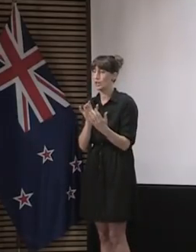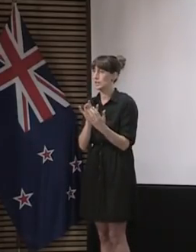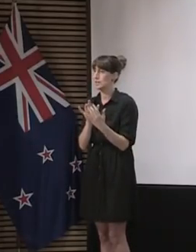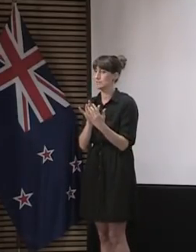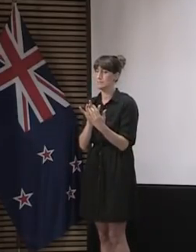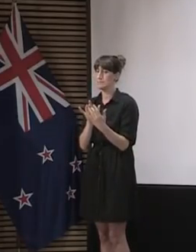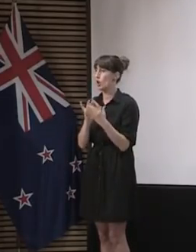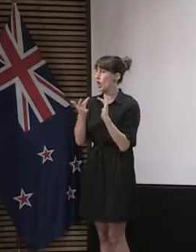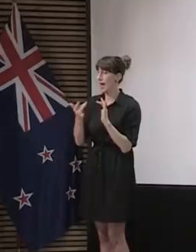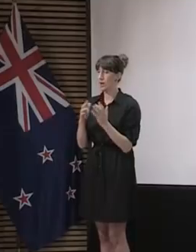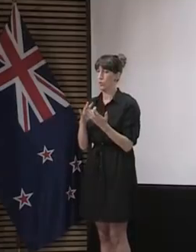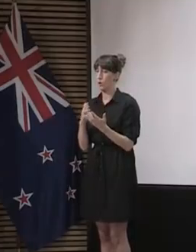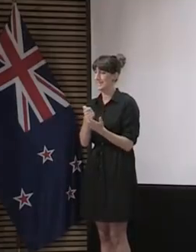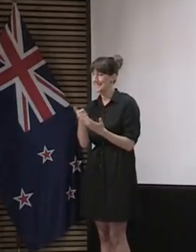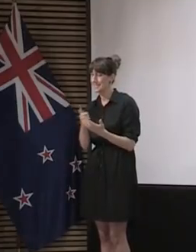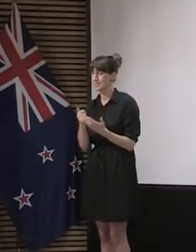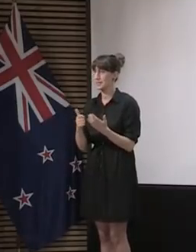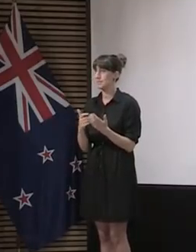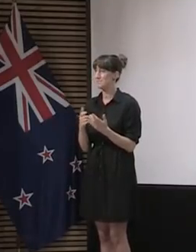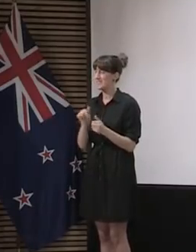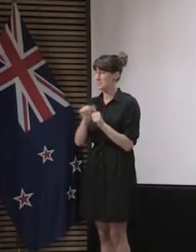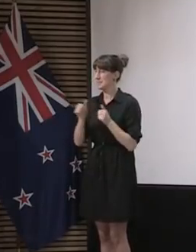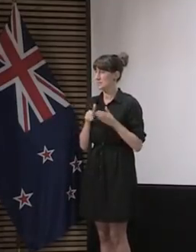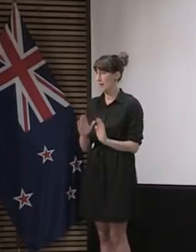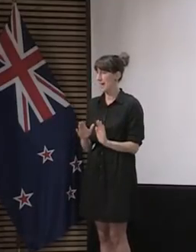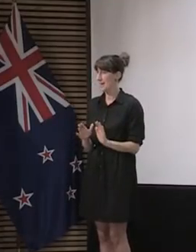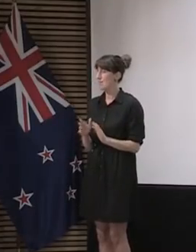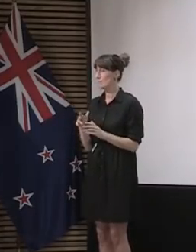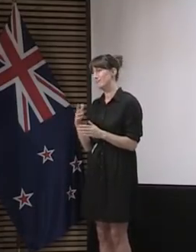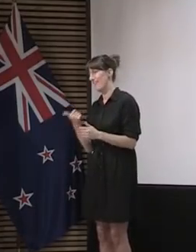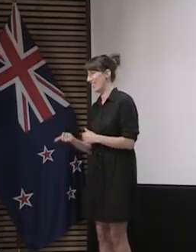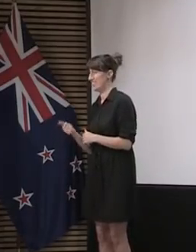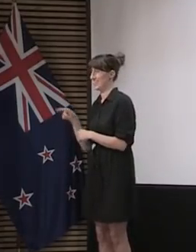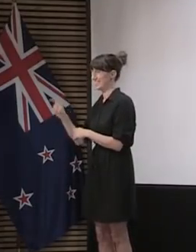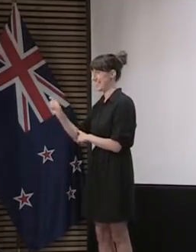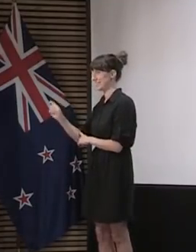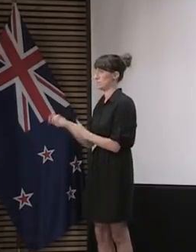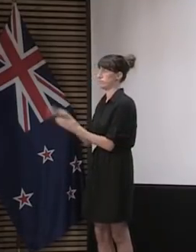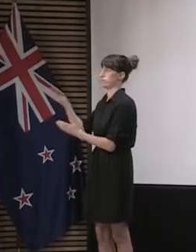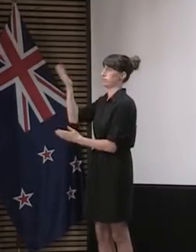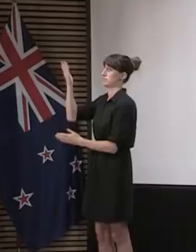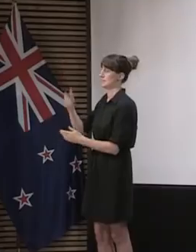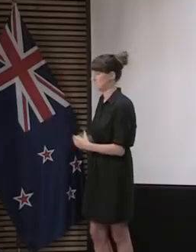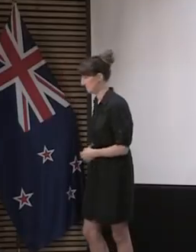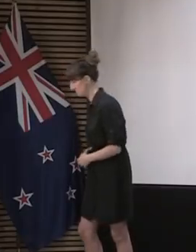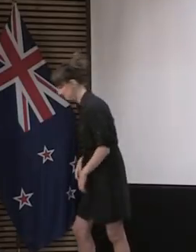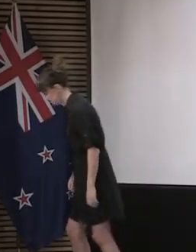Just on WorkSafe, given theregulator of workplace safety, what role is WorkSafe going tobe playing in terms of movingto level 3 and businesses.